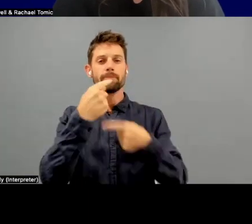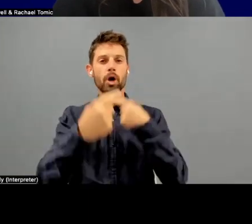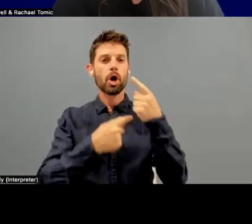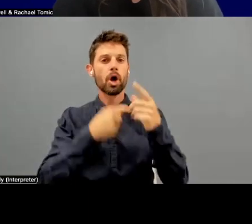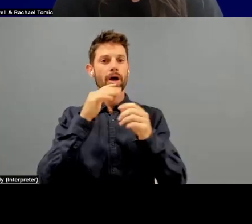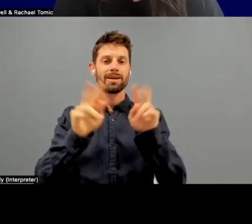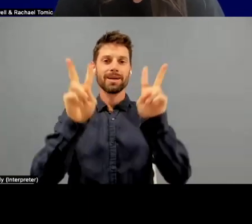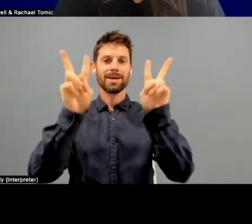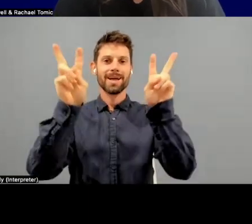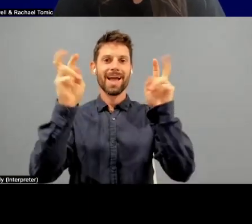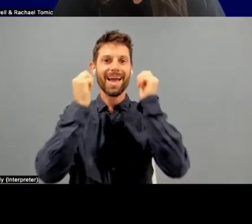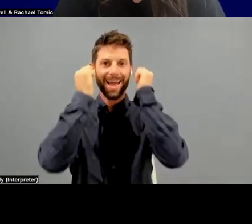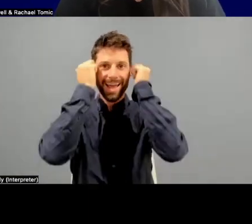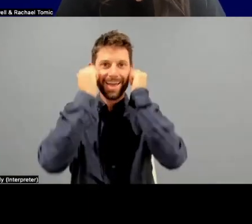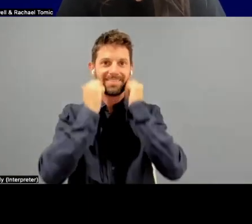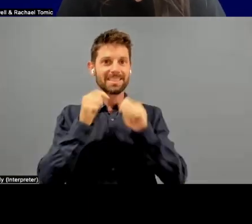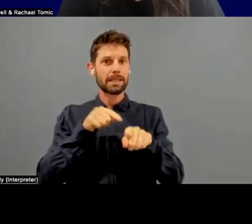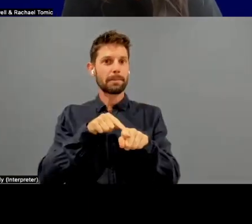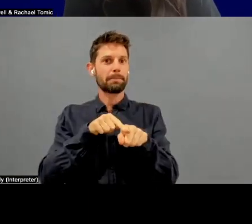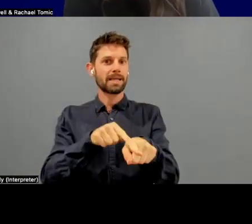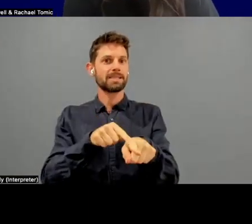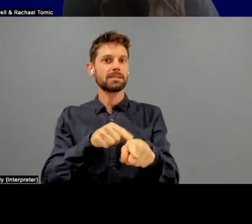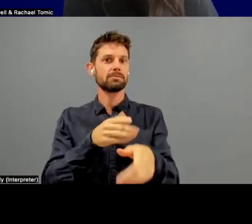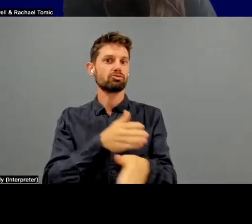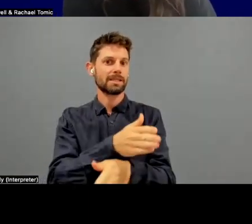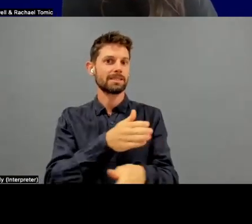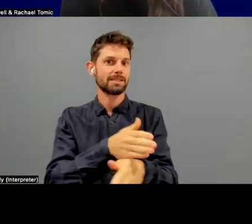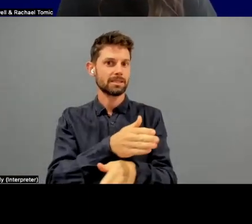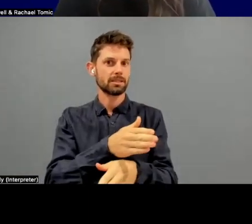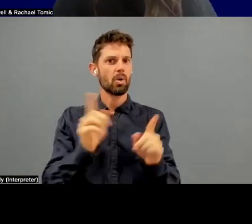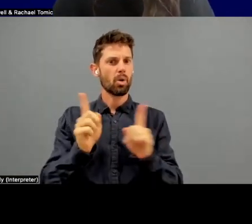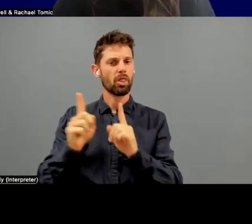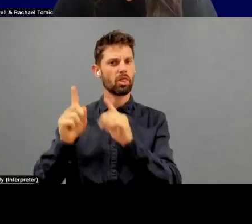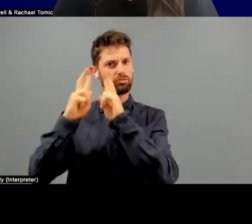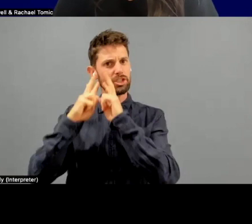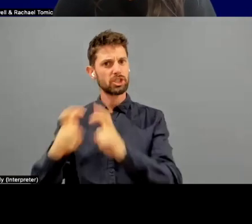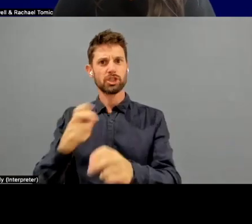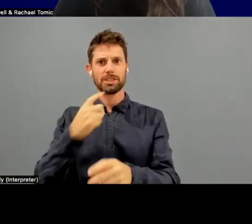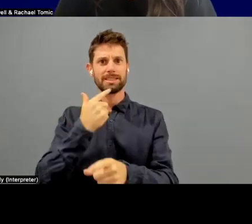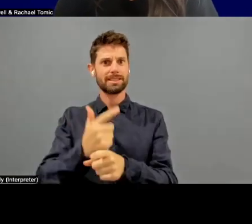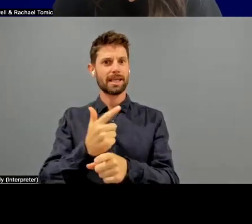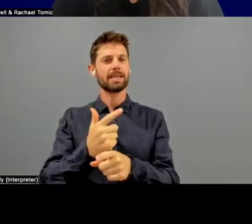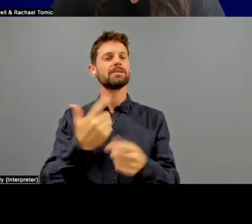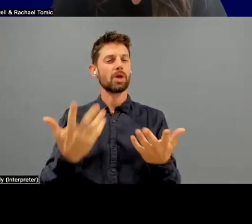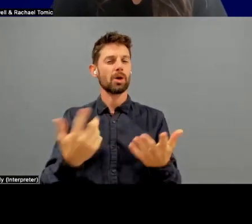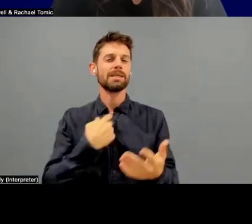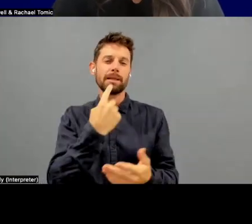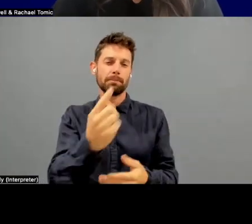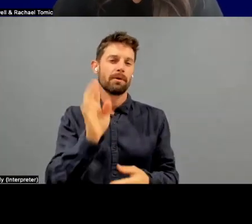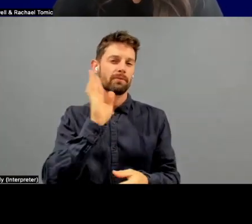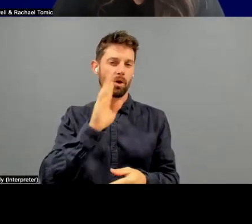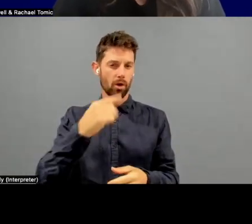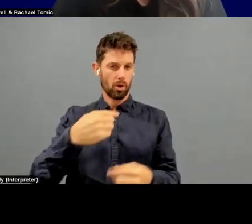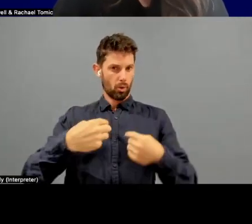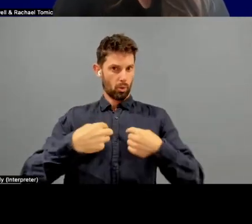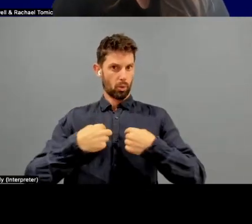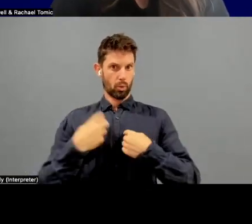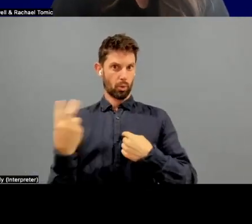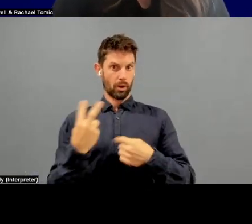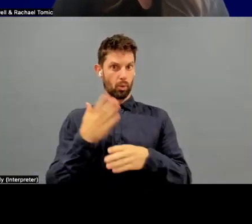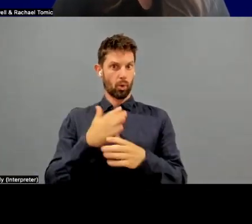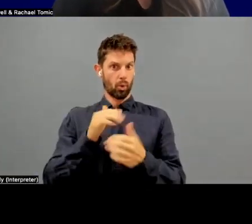and literature. As we mentioned before, we work with a lot of young children, many as young as